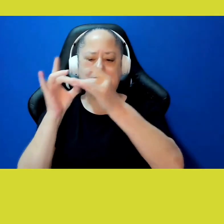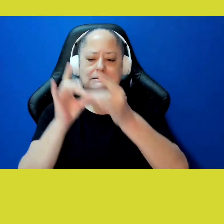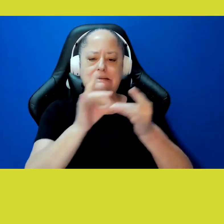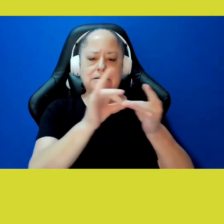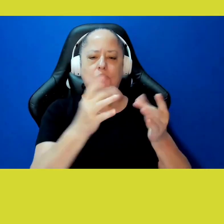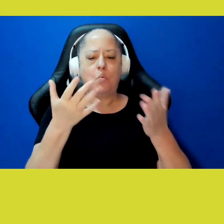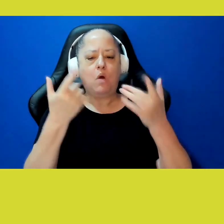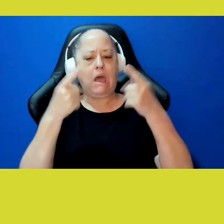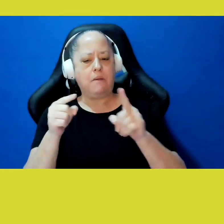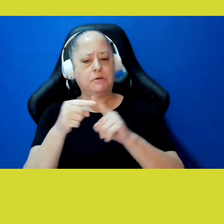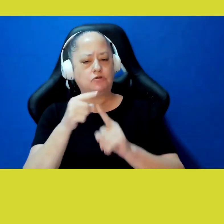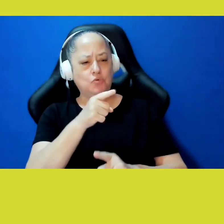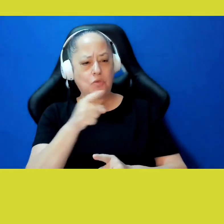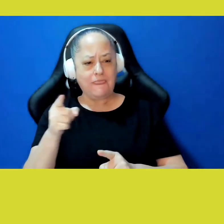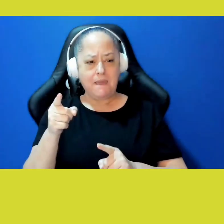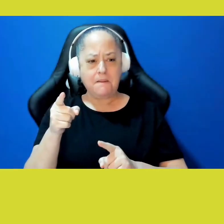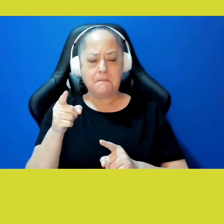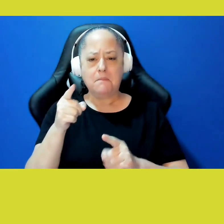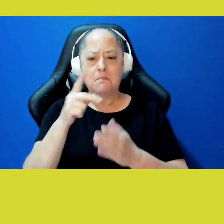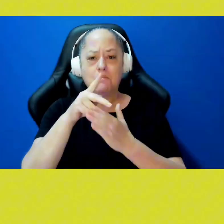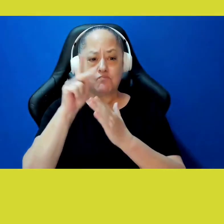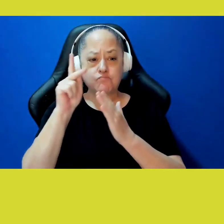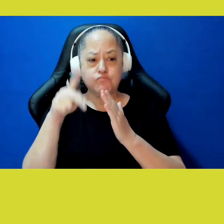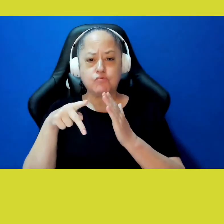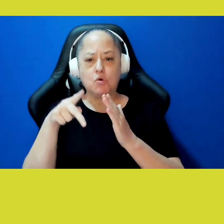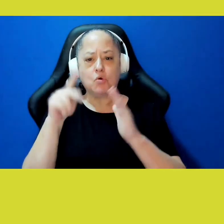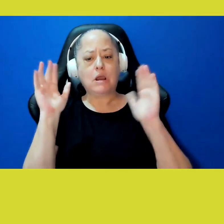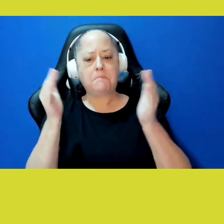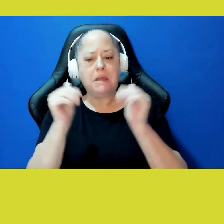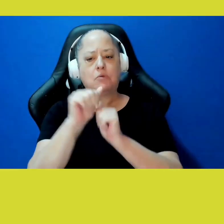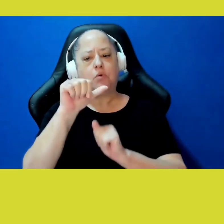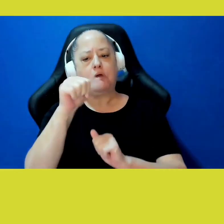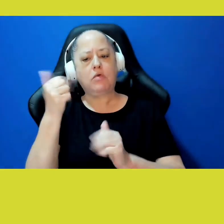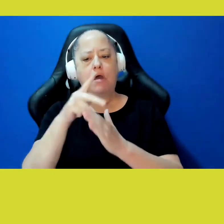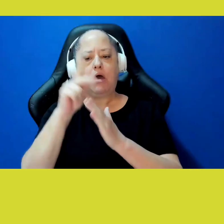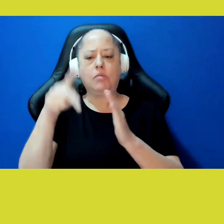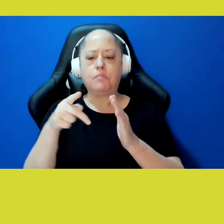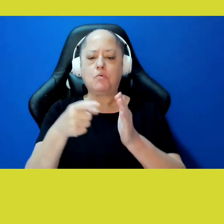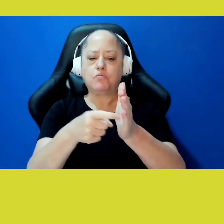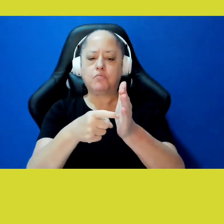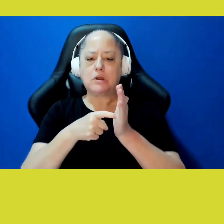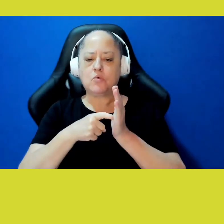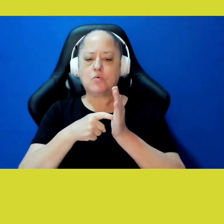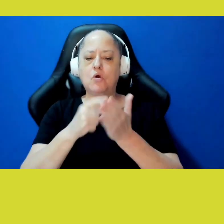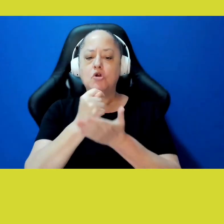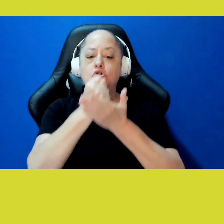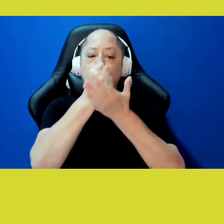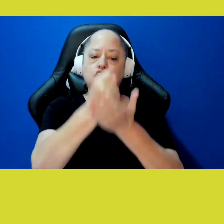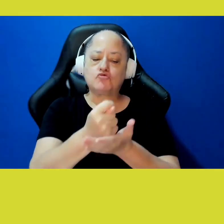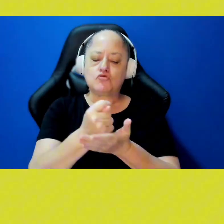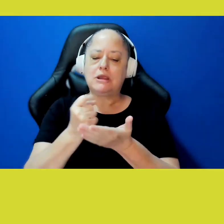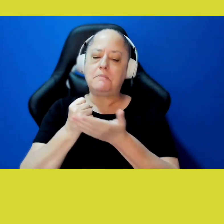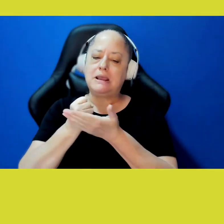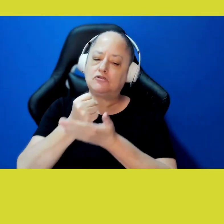them. The program, compared to other programs that require treatment, sobriety, compliance, and all of that